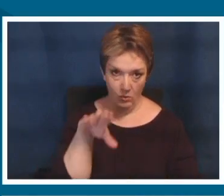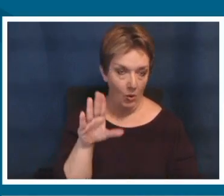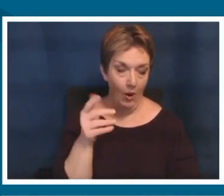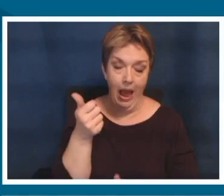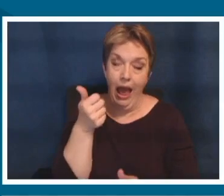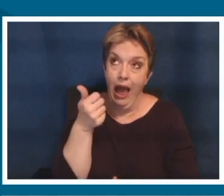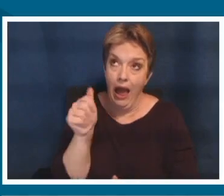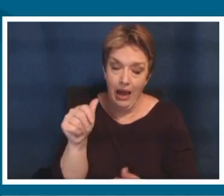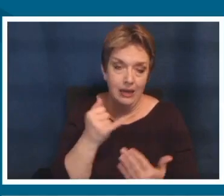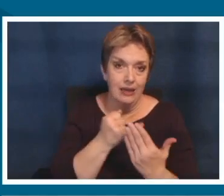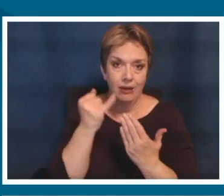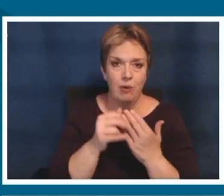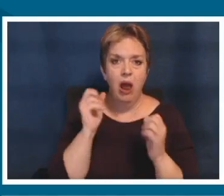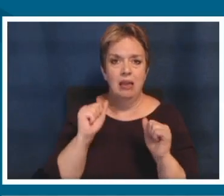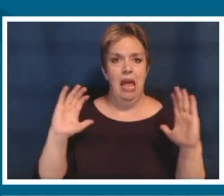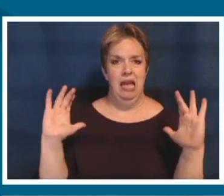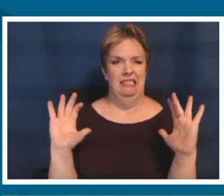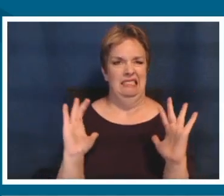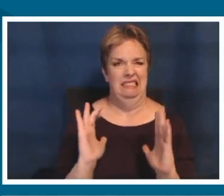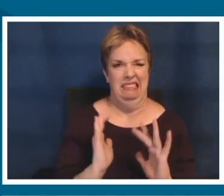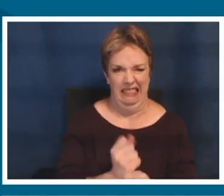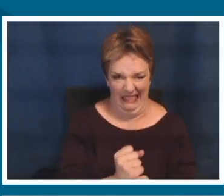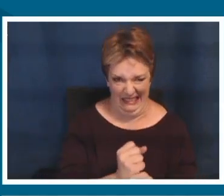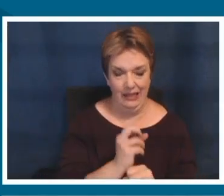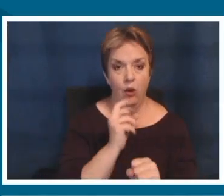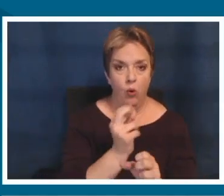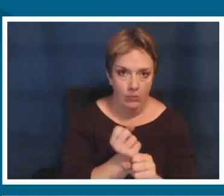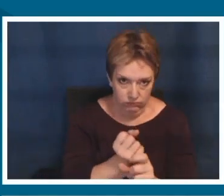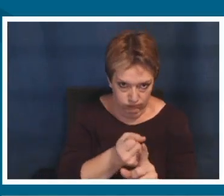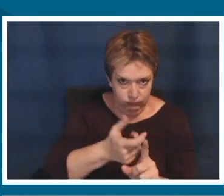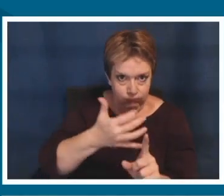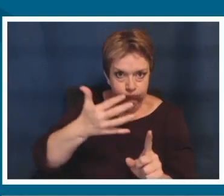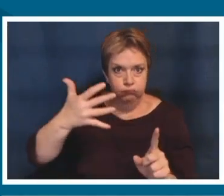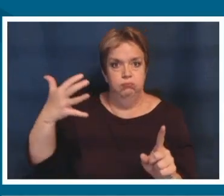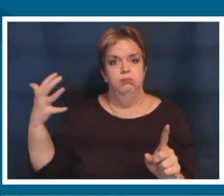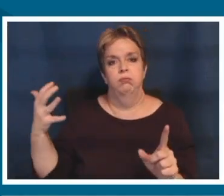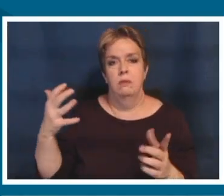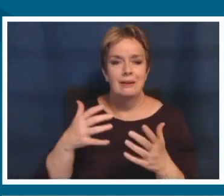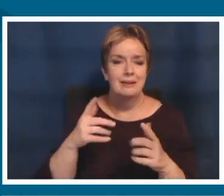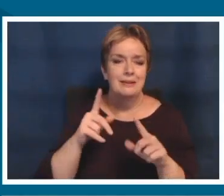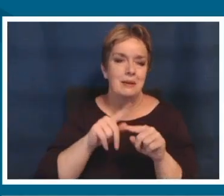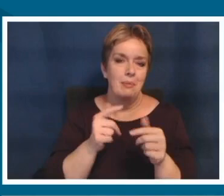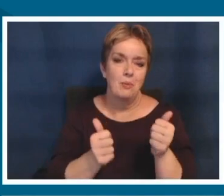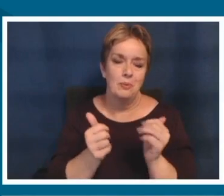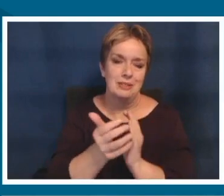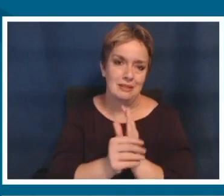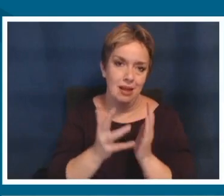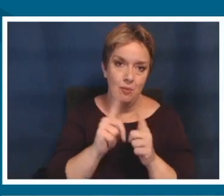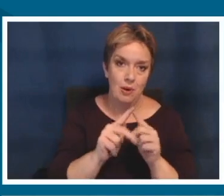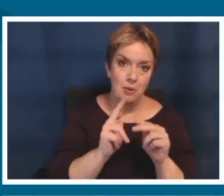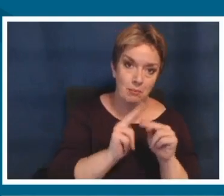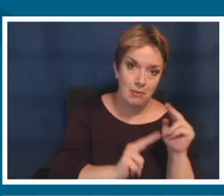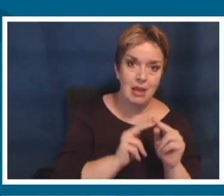on what skills you want to build how much scaffolding you want to offer um so there are ways you could be flexible